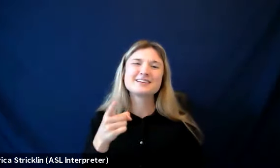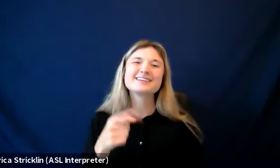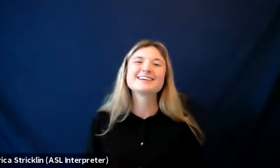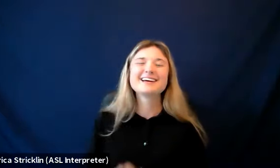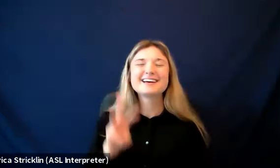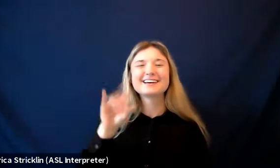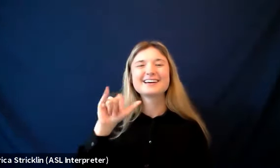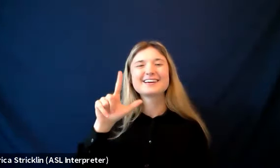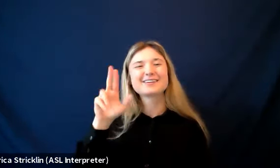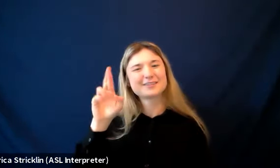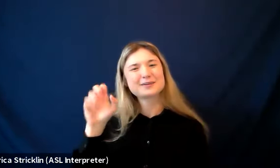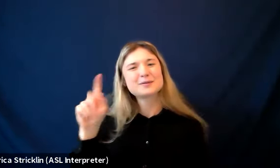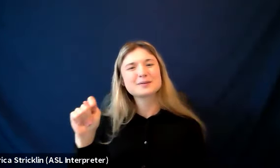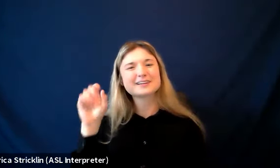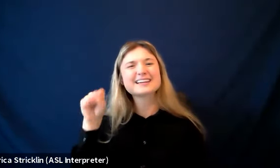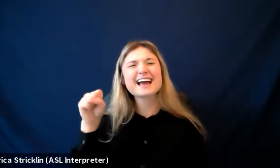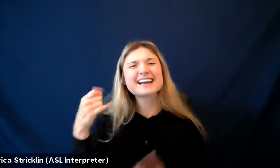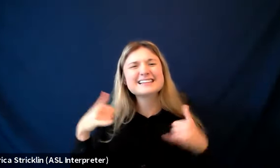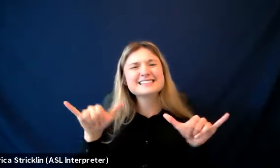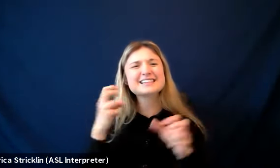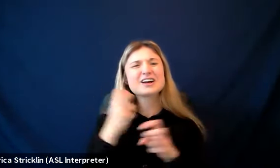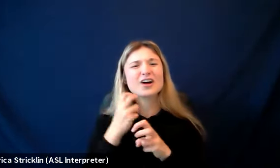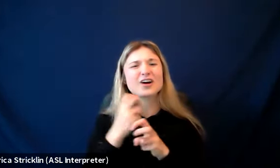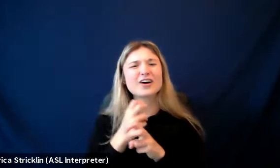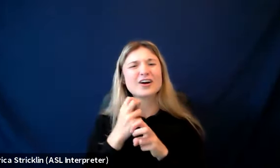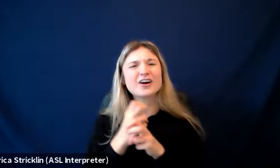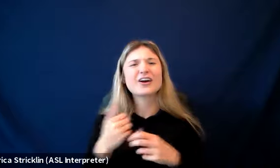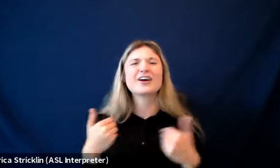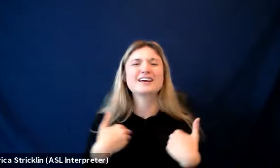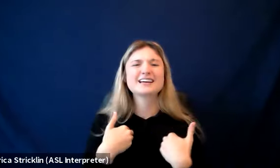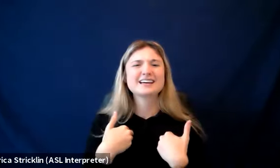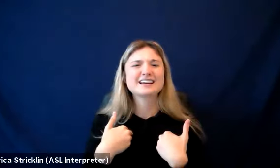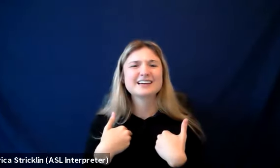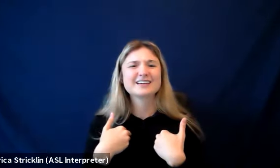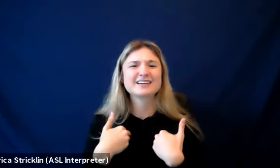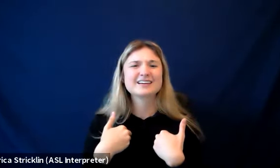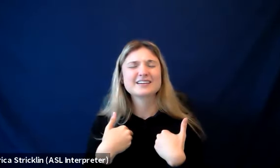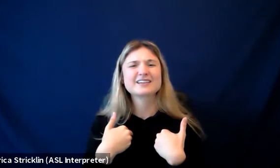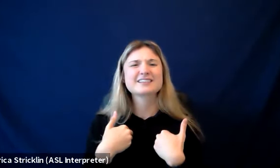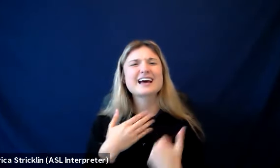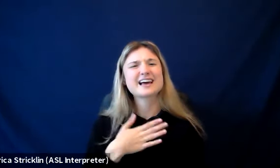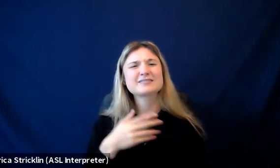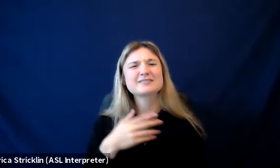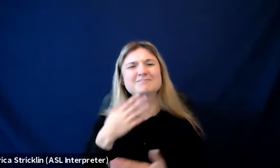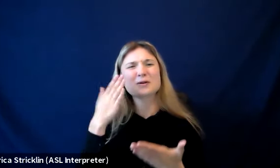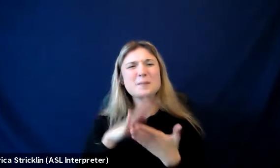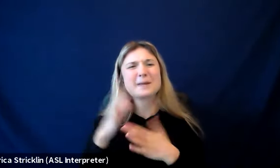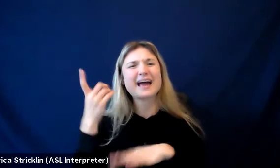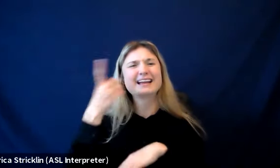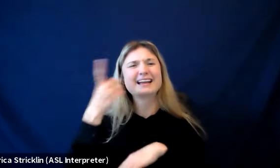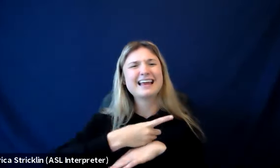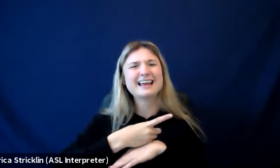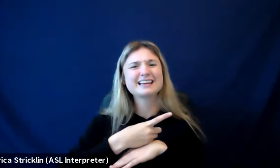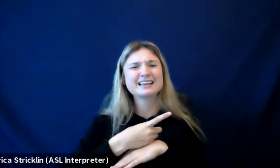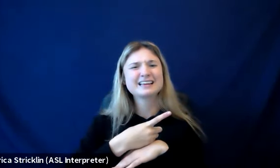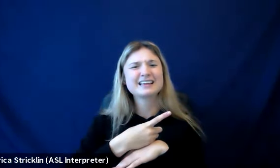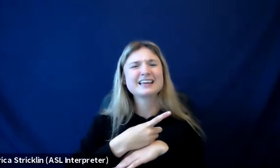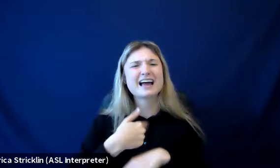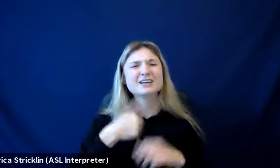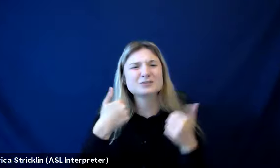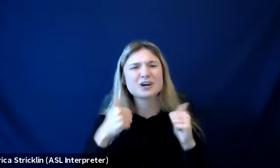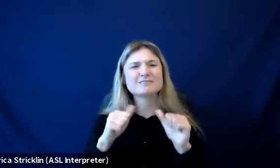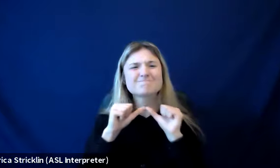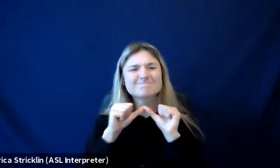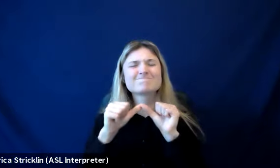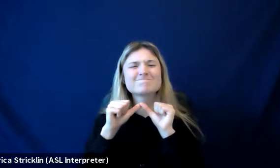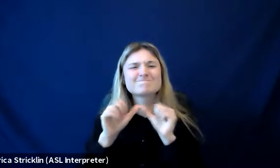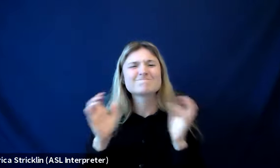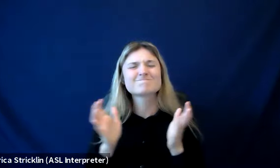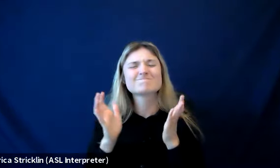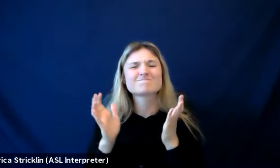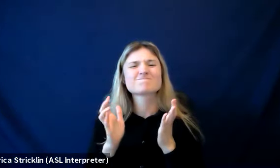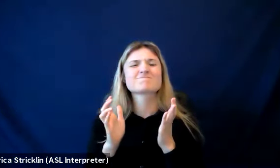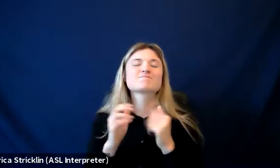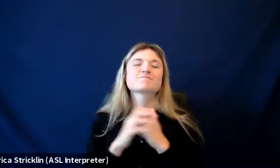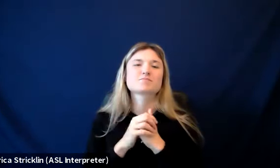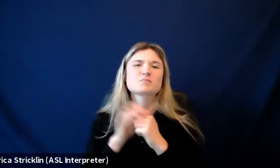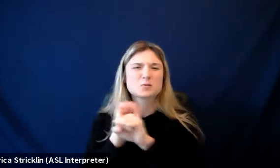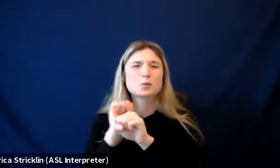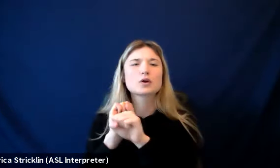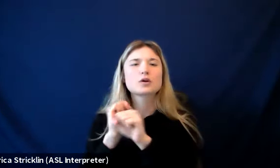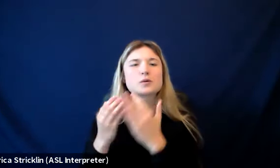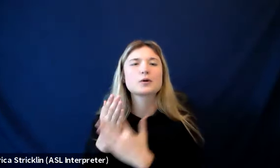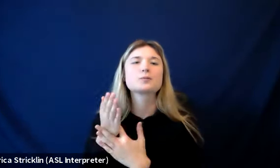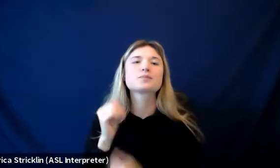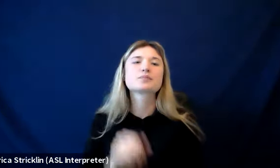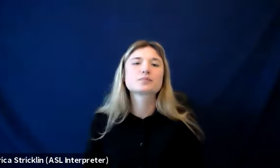It's been hard, I have my. I have my challenge I have my days and which are continually pushing through I can describe it as is. I keep pushing. So, I am the one man.